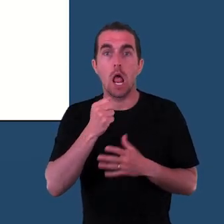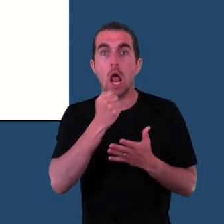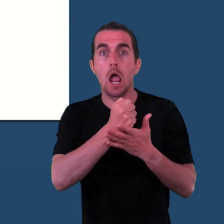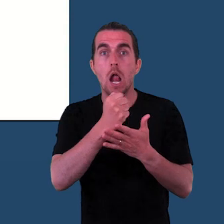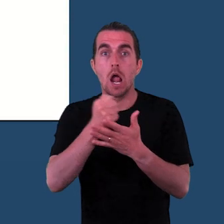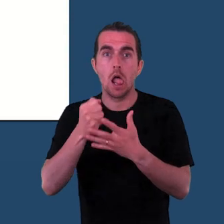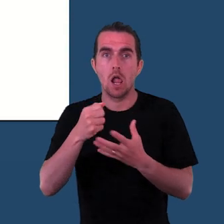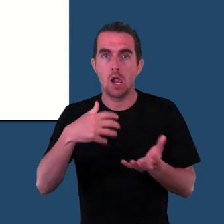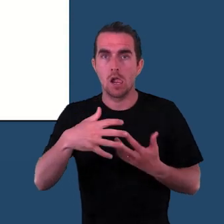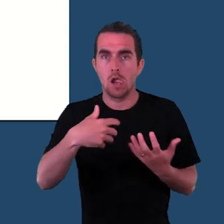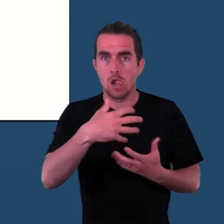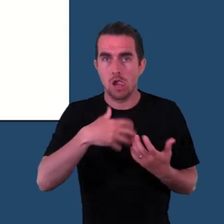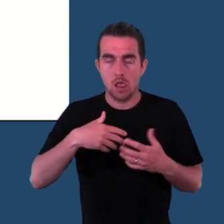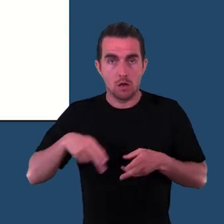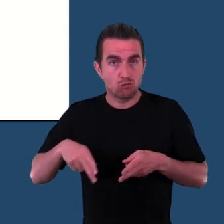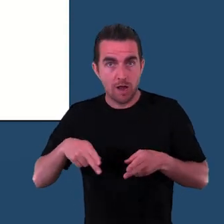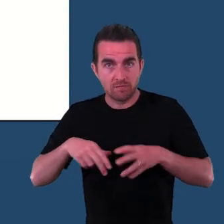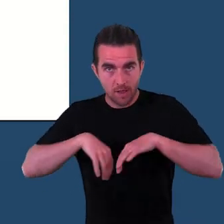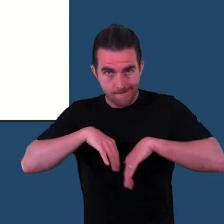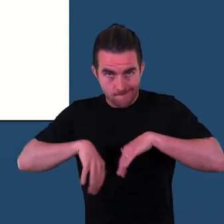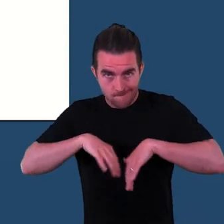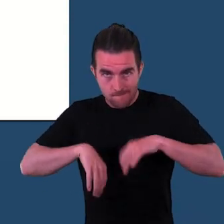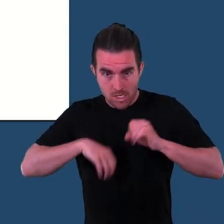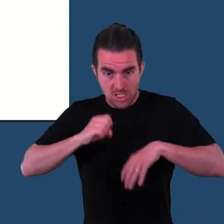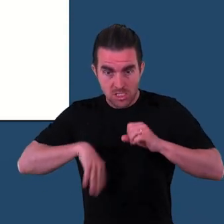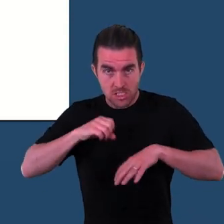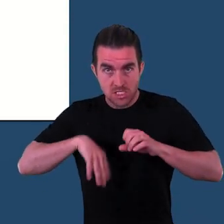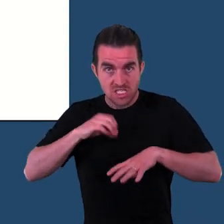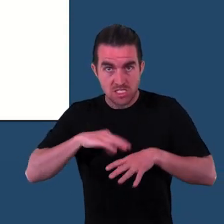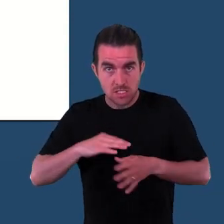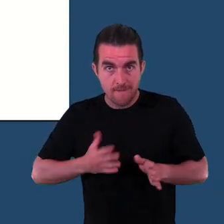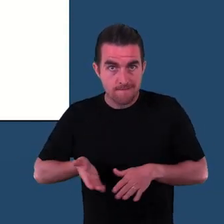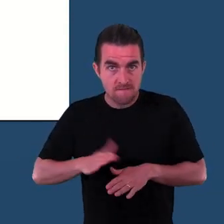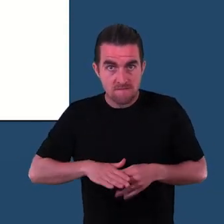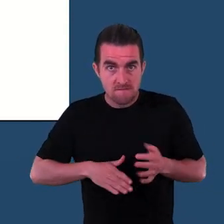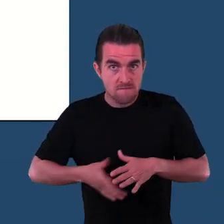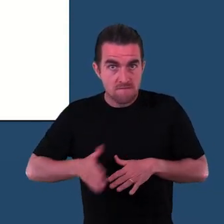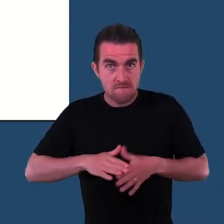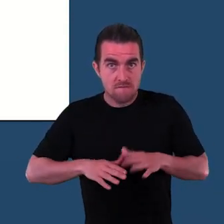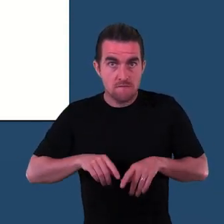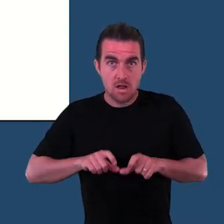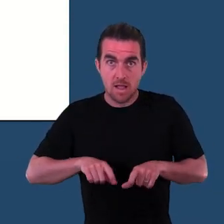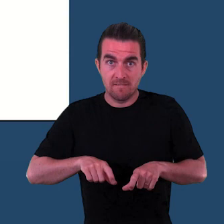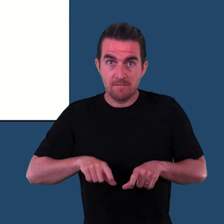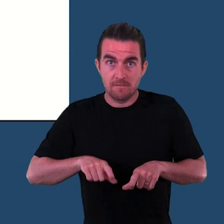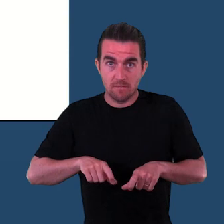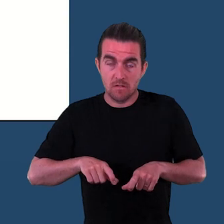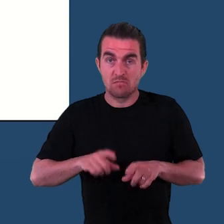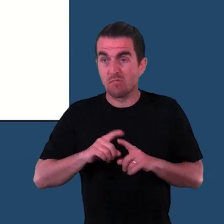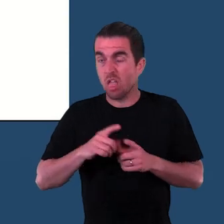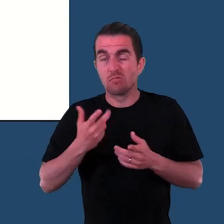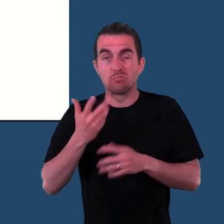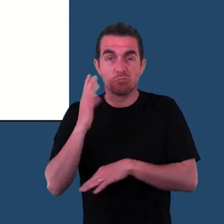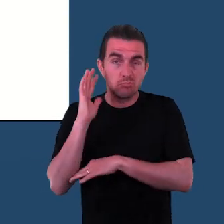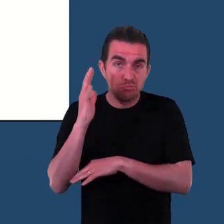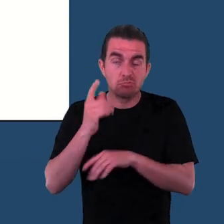but drag it to the bottom of the river, and kind of bury it, or hook it onto debris, like branches and stuff.